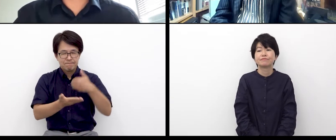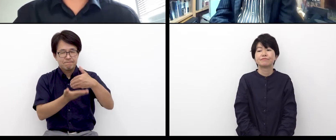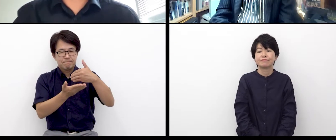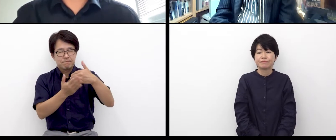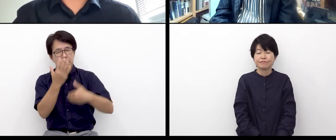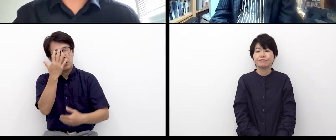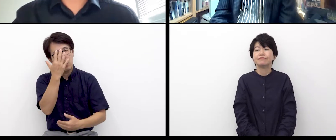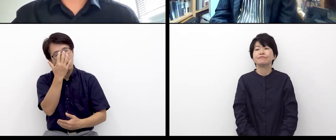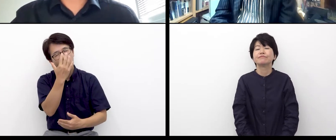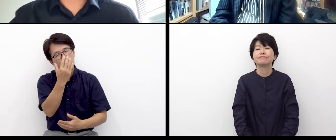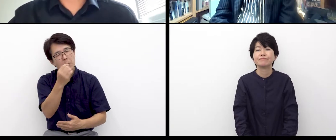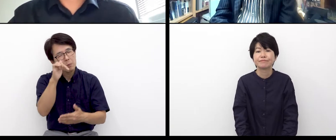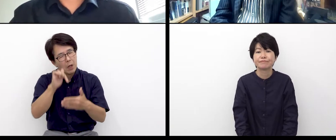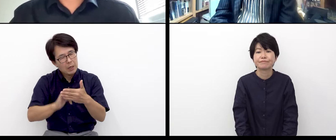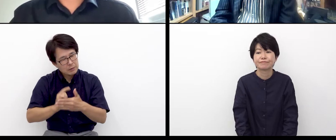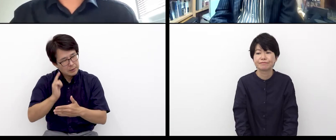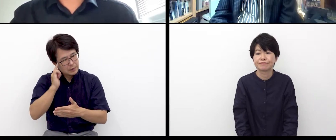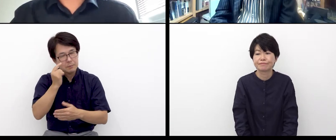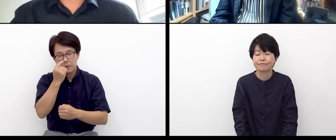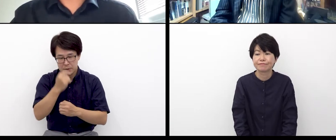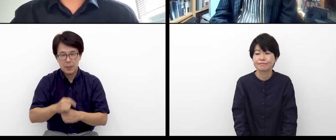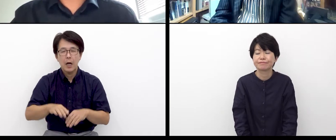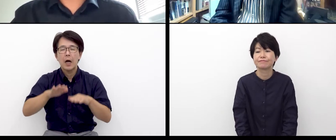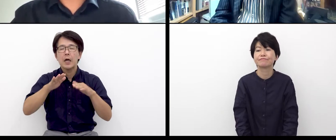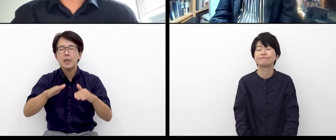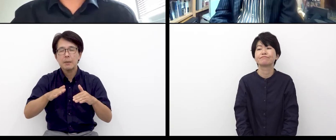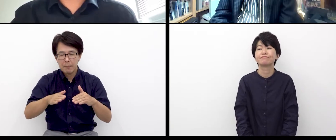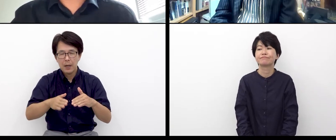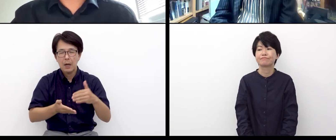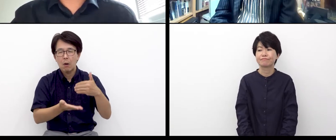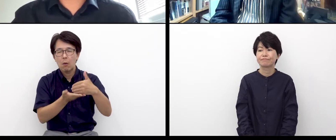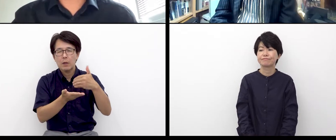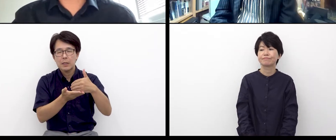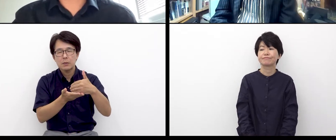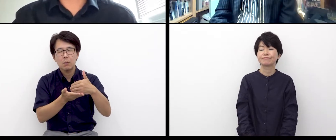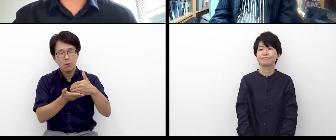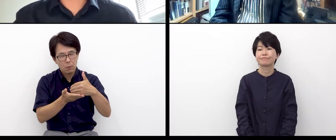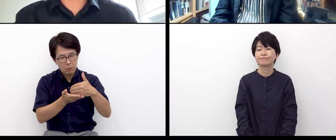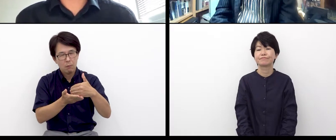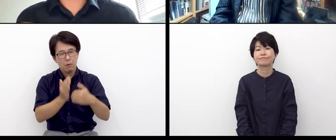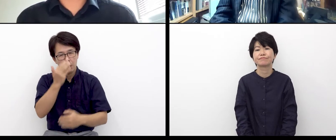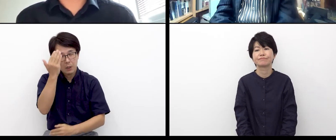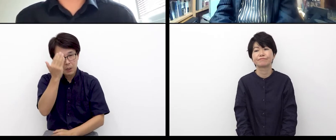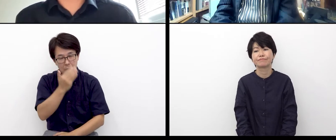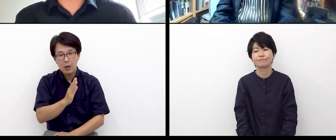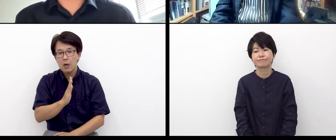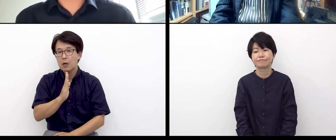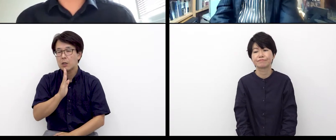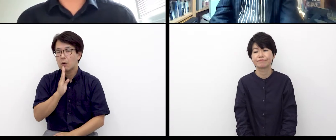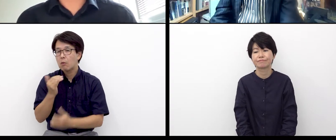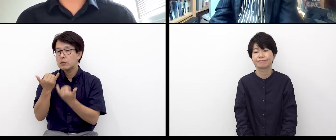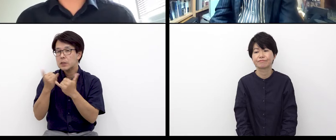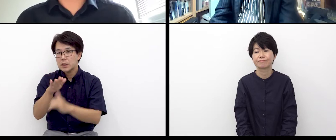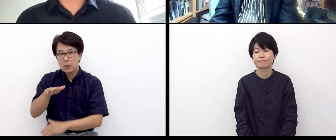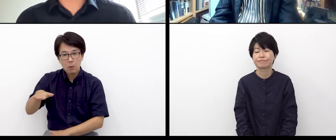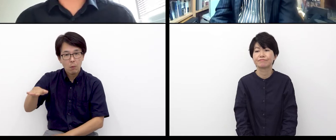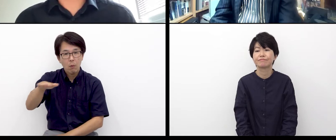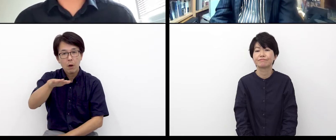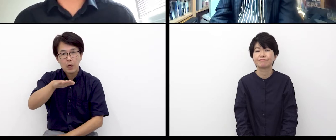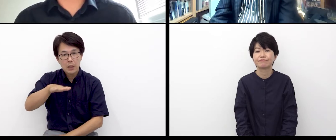Listening to your talk about situations of the people concerned,